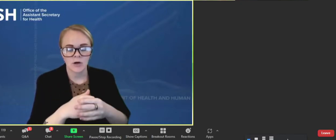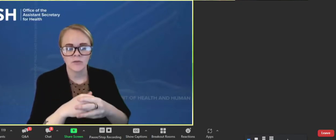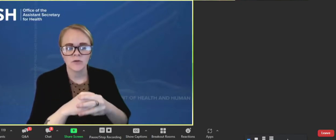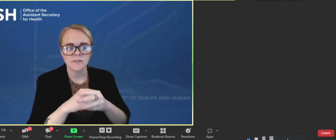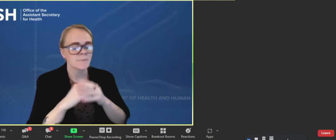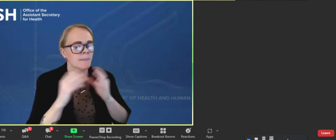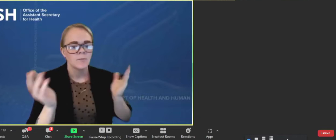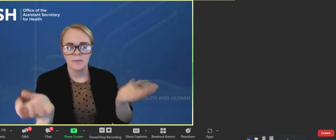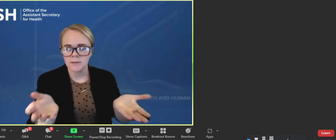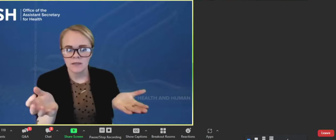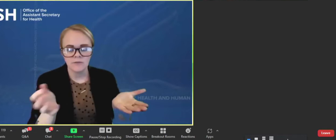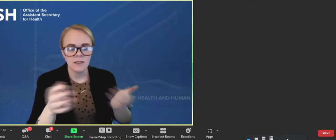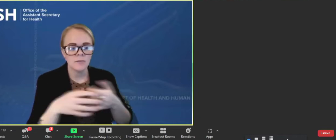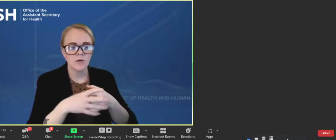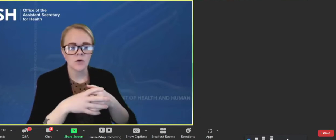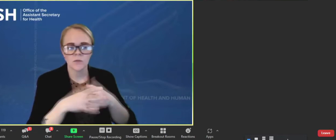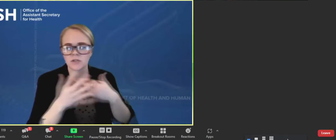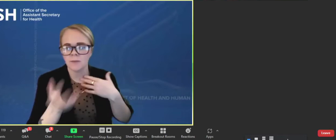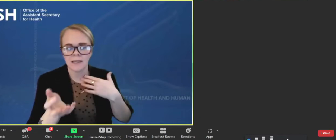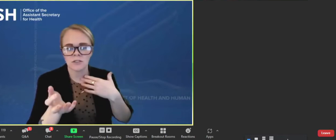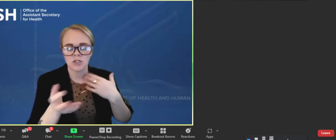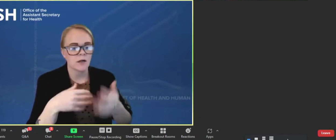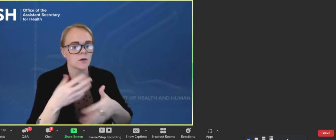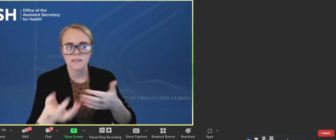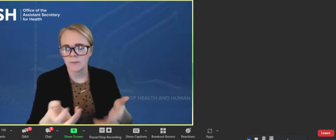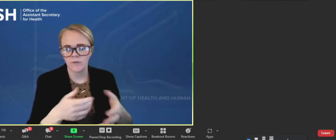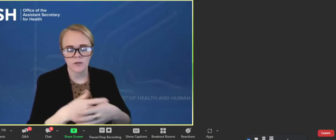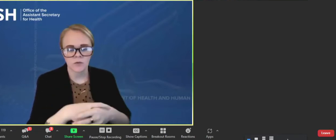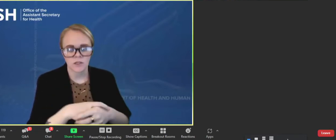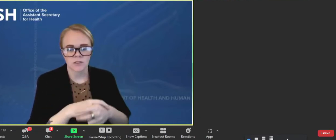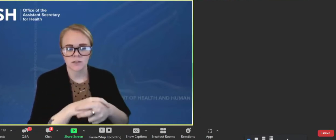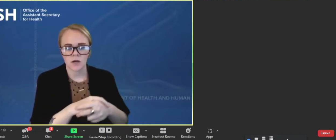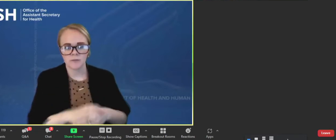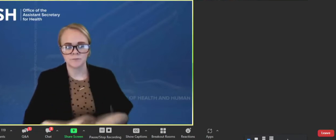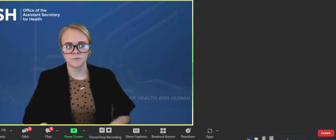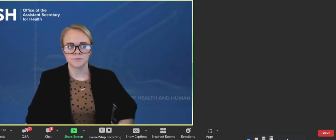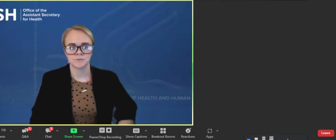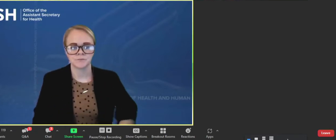Are those publicly available or would you mind sharing what some of those questions are?